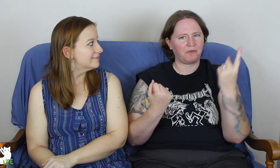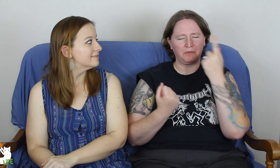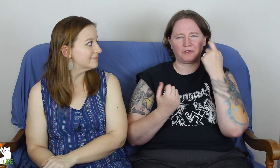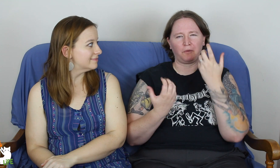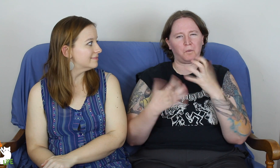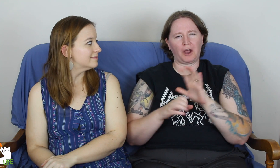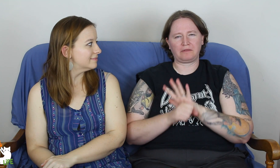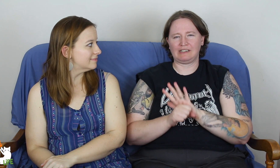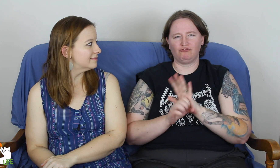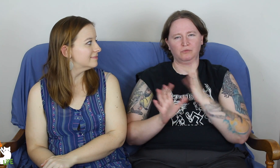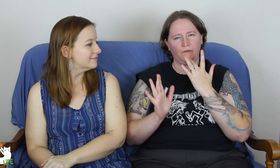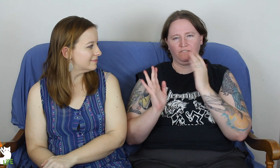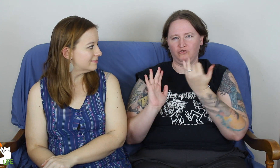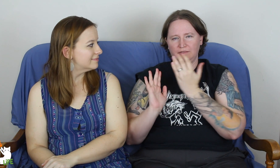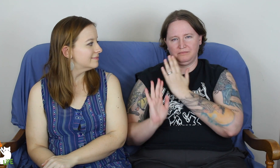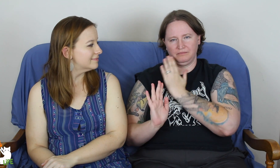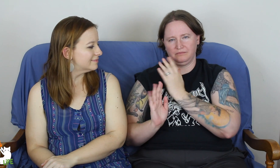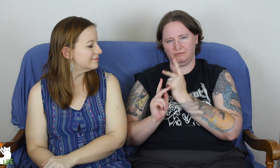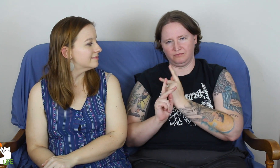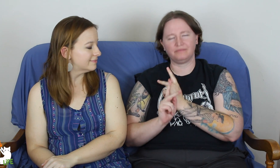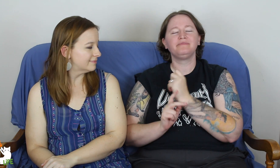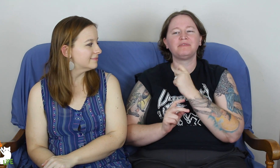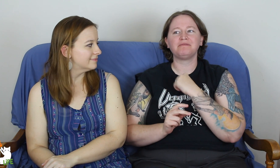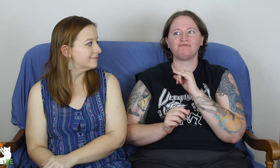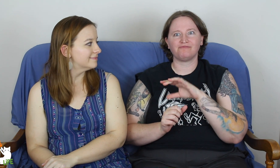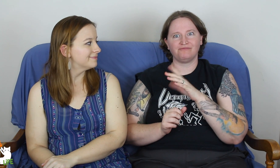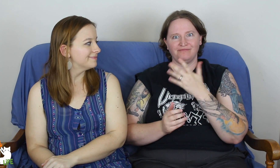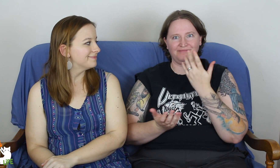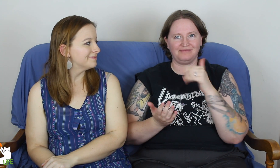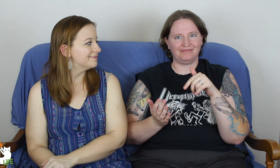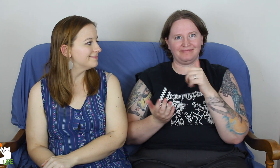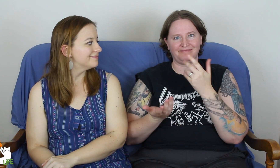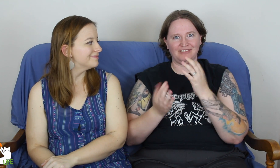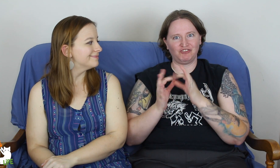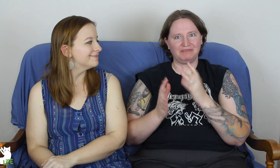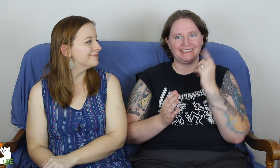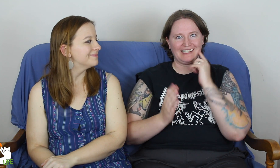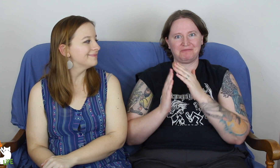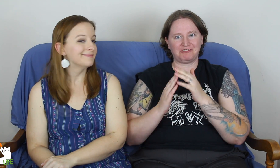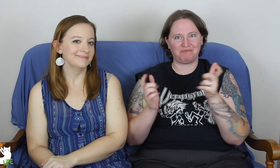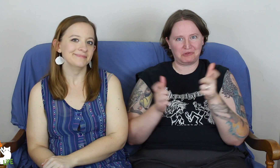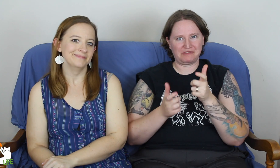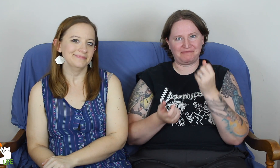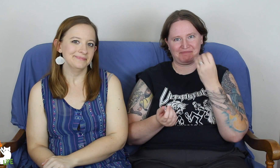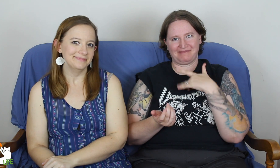We hadn't told anyone yet, just because of the stress. We wanted to keep it between us. So we weren't sure with the small Deaf community,